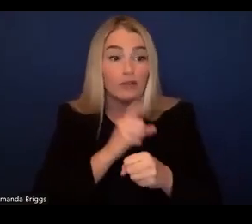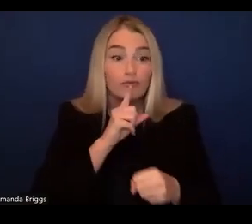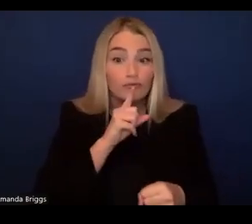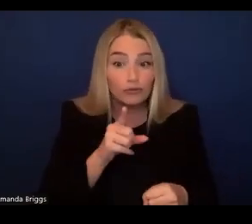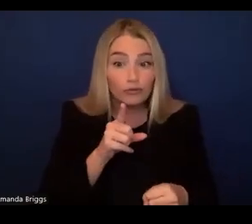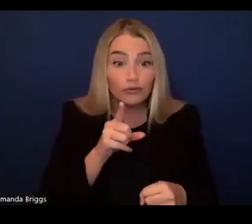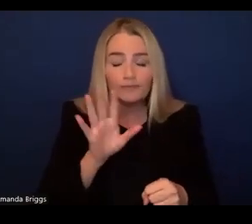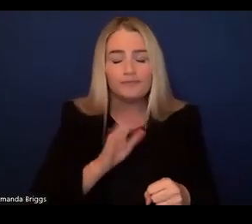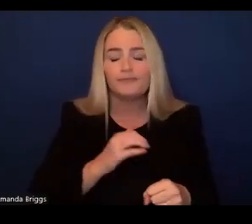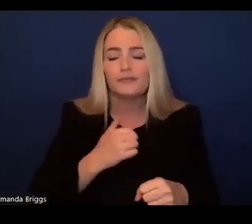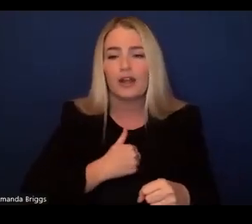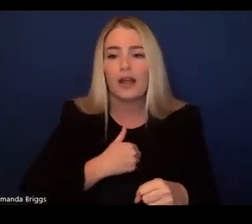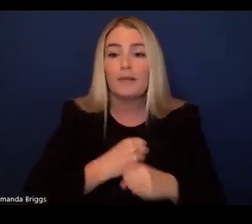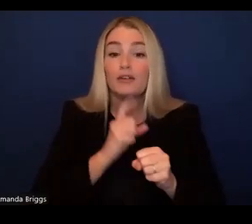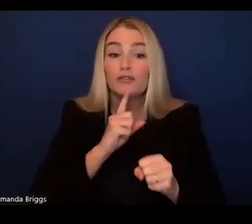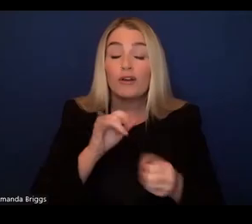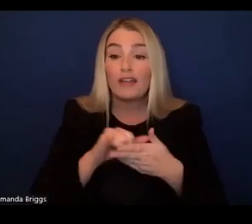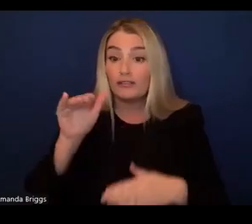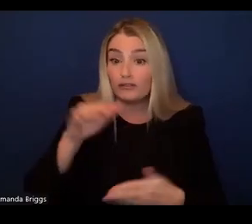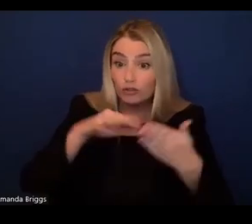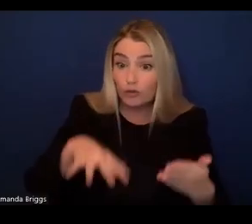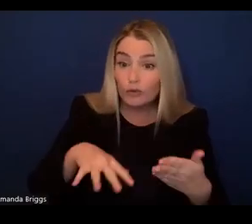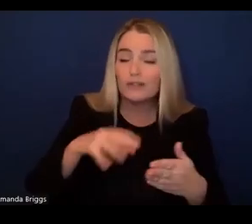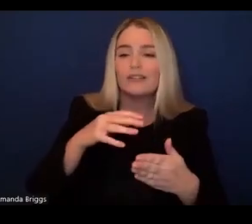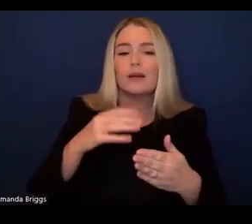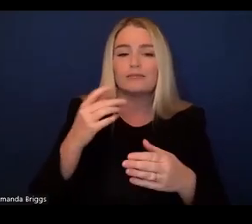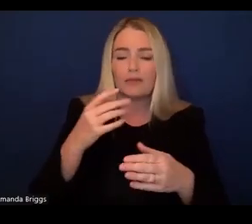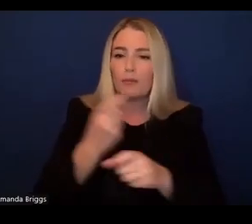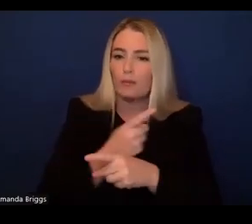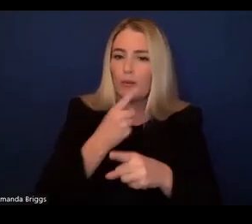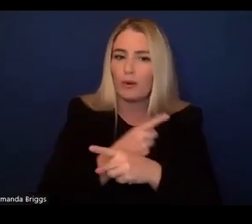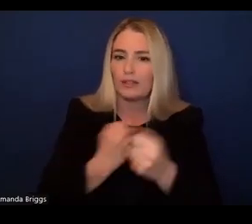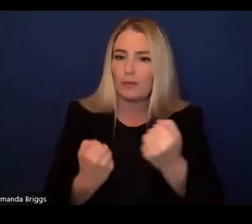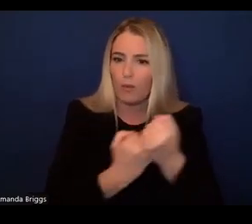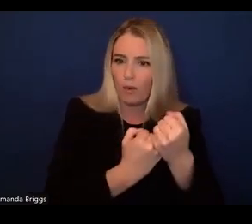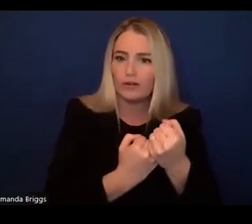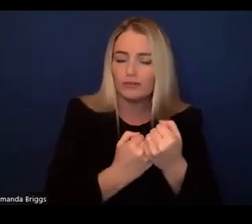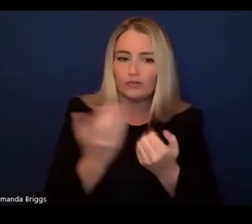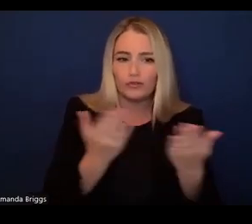I'm sorry, ensuring that the student receives the appropriate supports and services that are needed, for them to receive